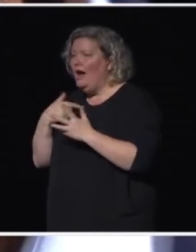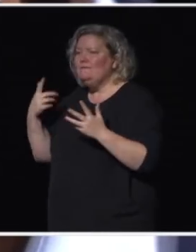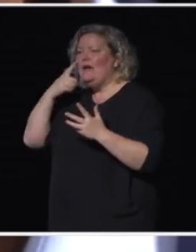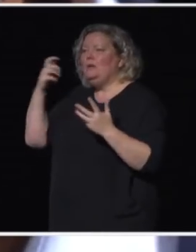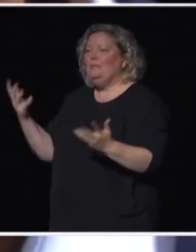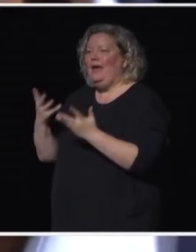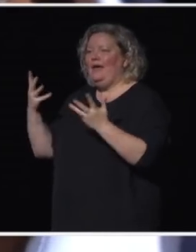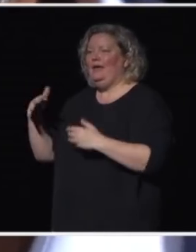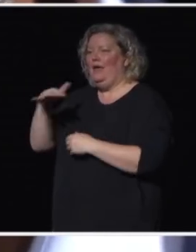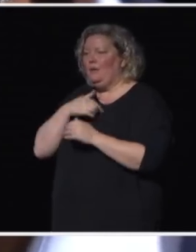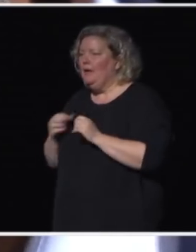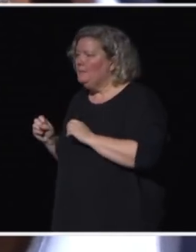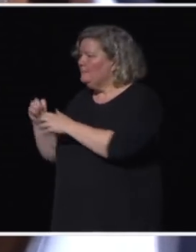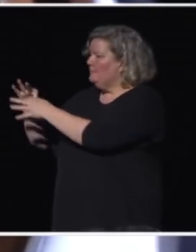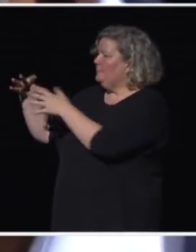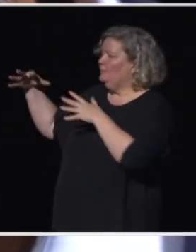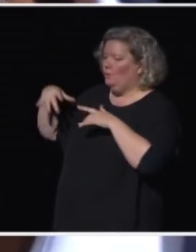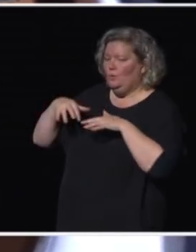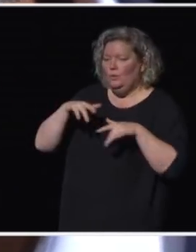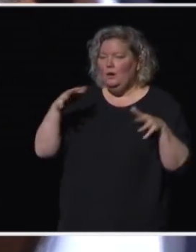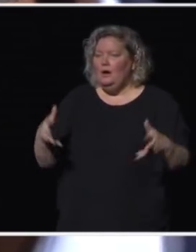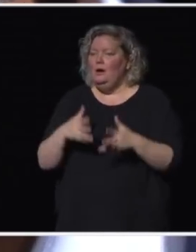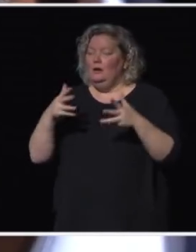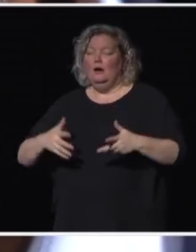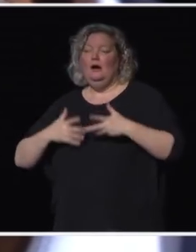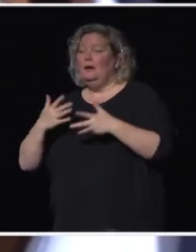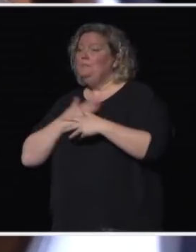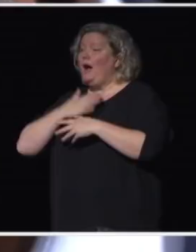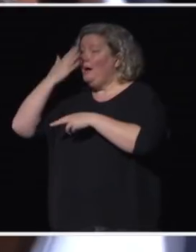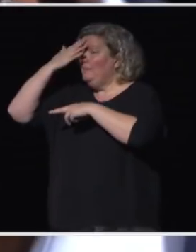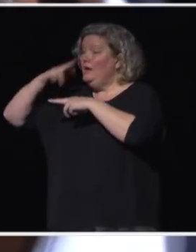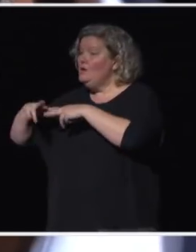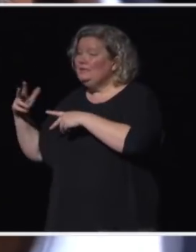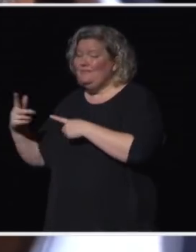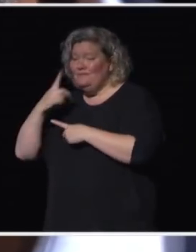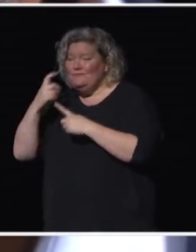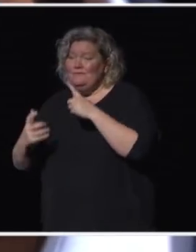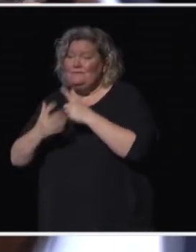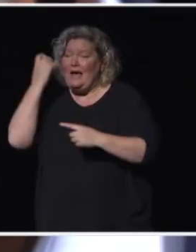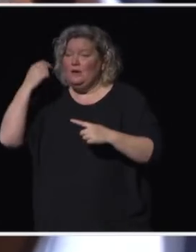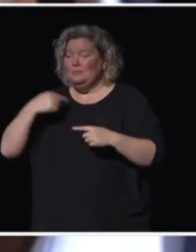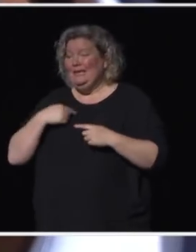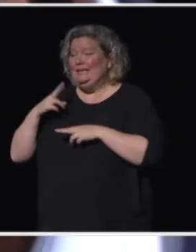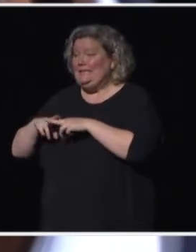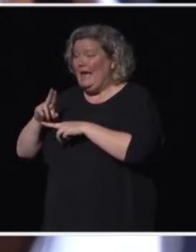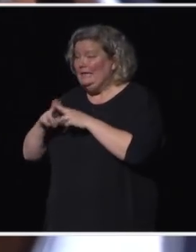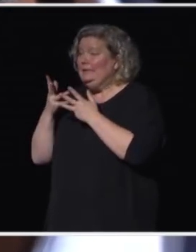Your grandparents spent anxious minutes looking for me. When they found me, Dad did what every parent I knew would have done.